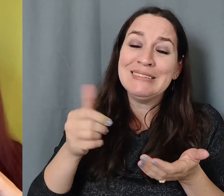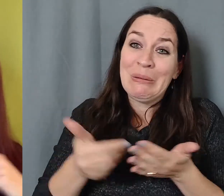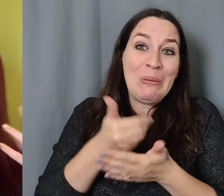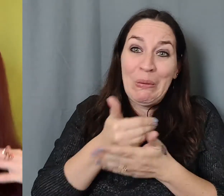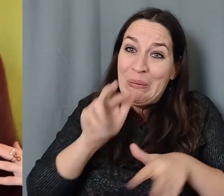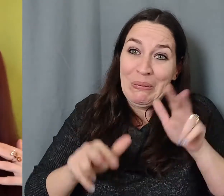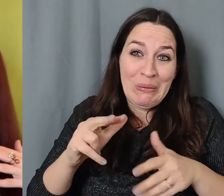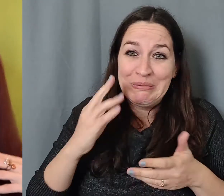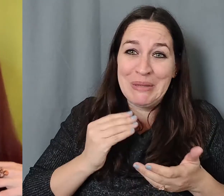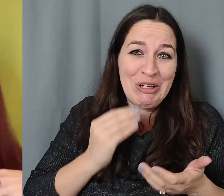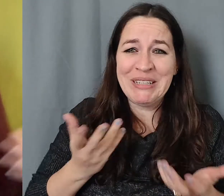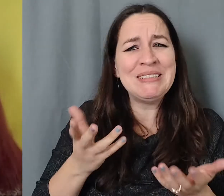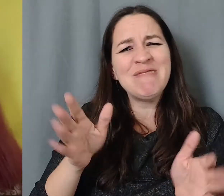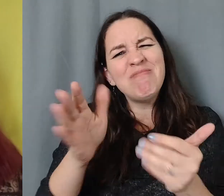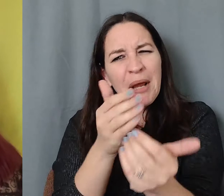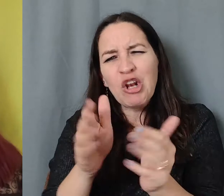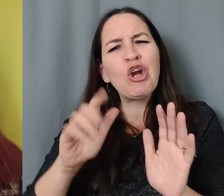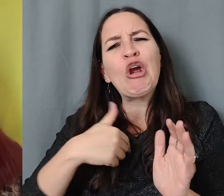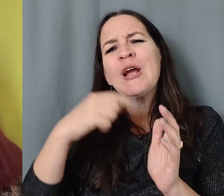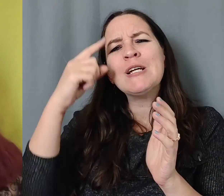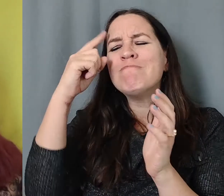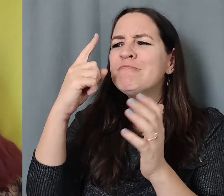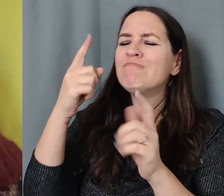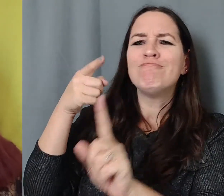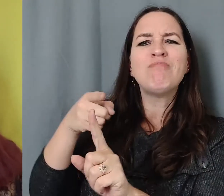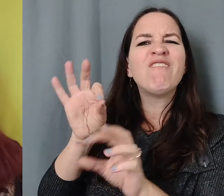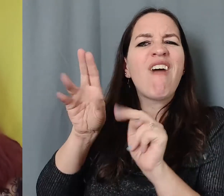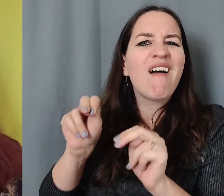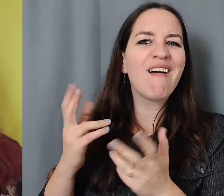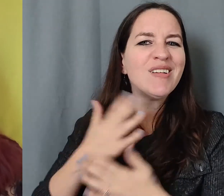But if I can let myself be where I am, I can say "I'm a beginner. But this may or may not come out good. Who even knows?